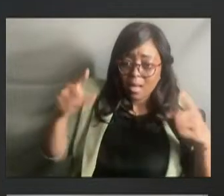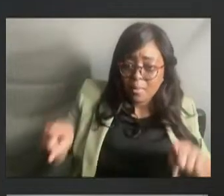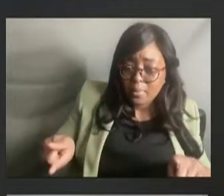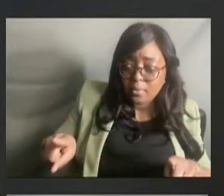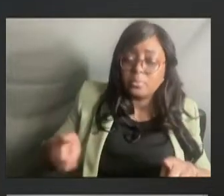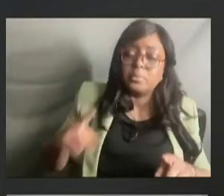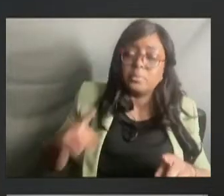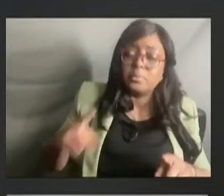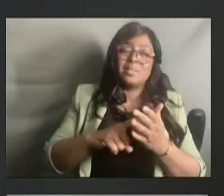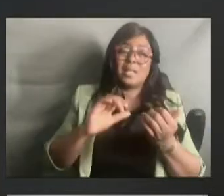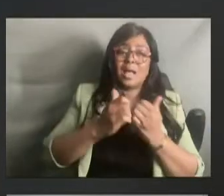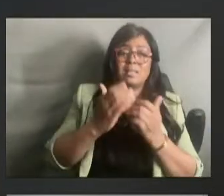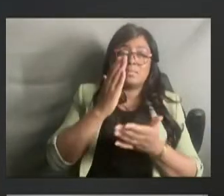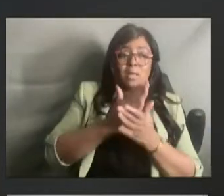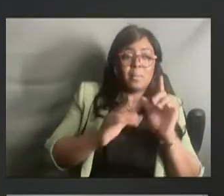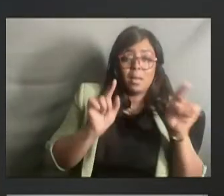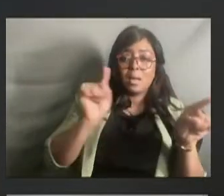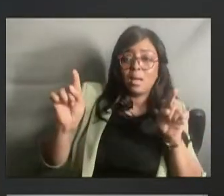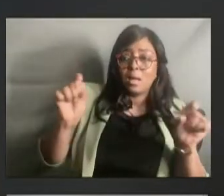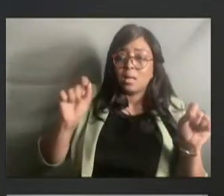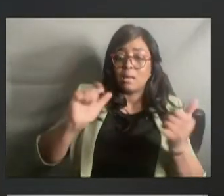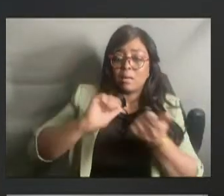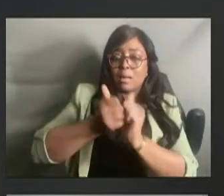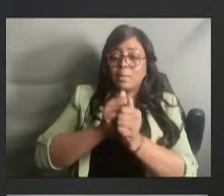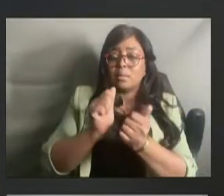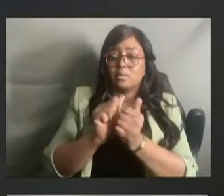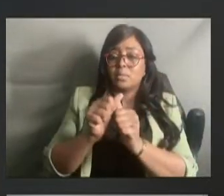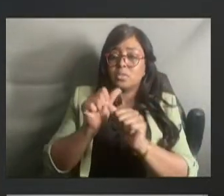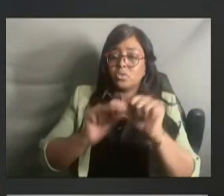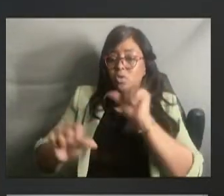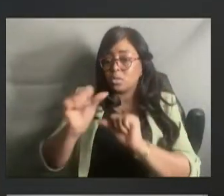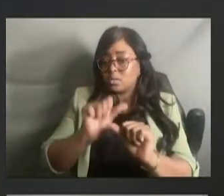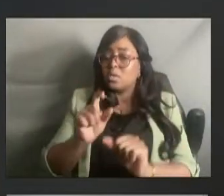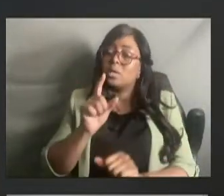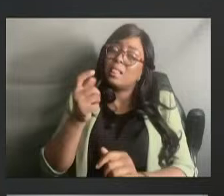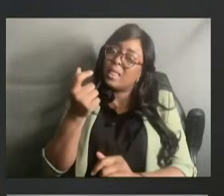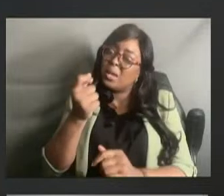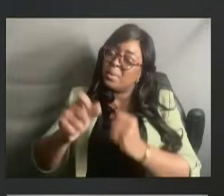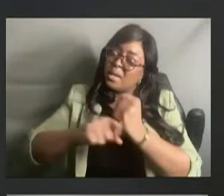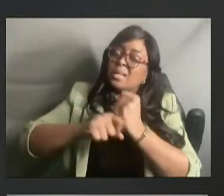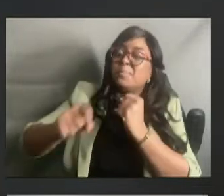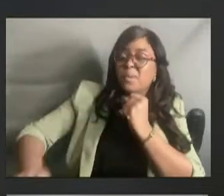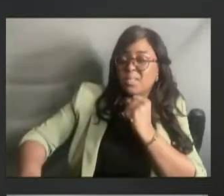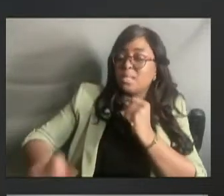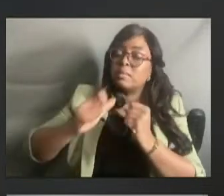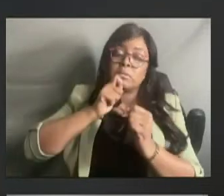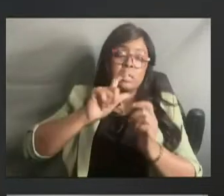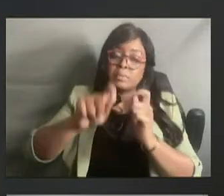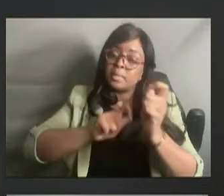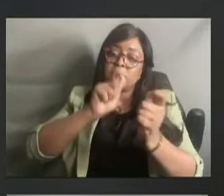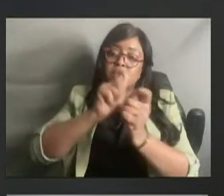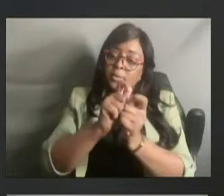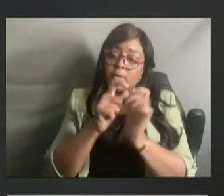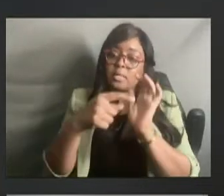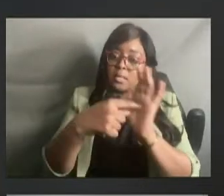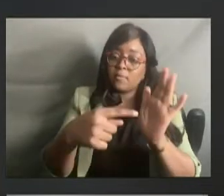time to make that happen, we can see how some of those things can kind of compete, that there's a